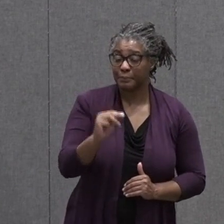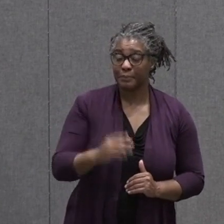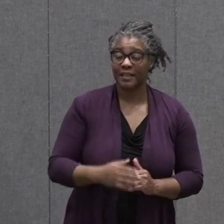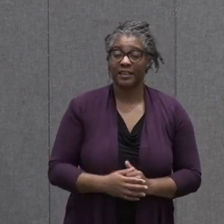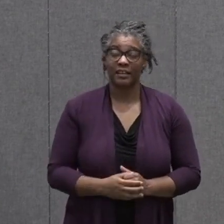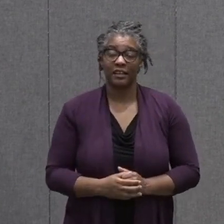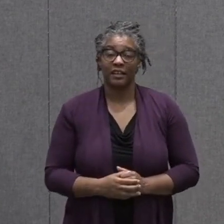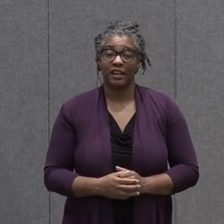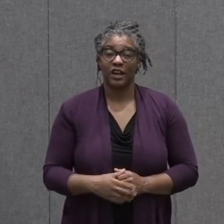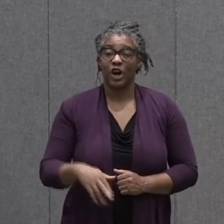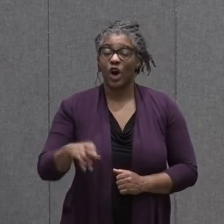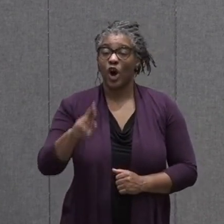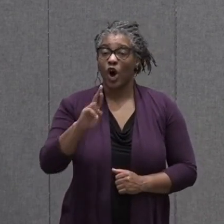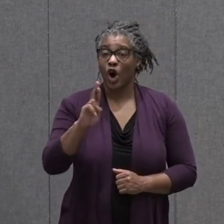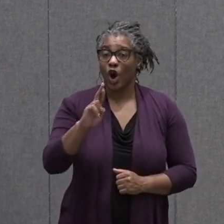R, rat, rh.